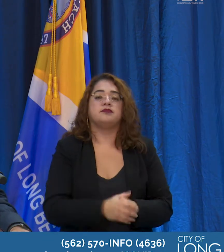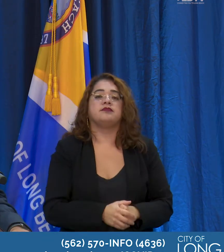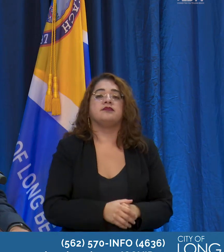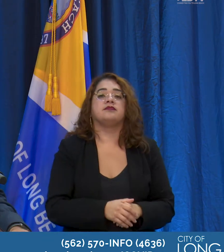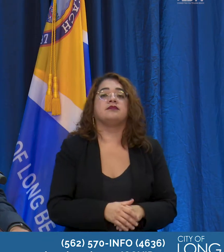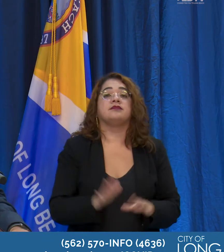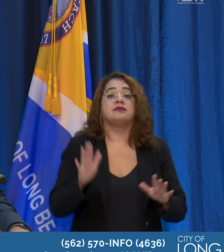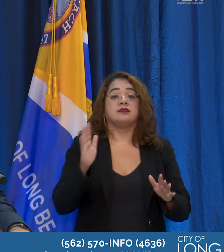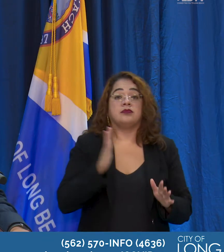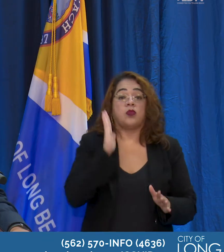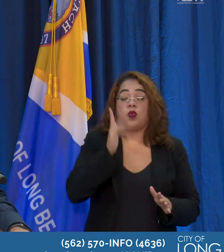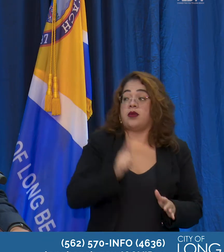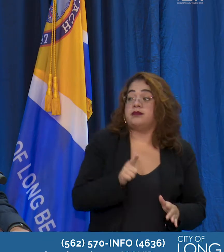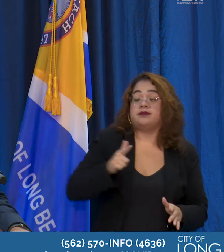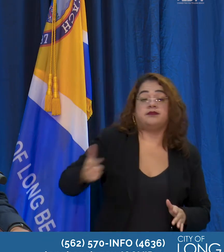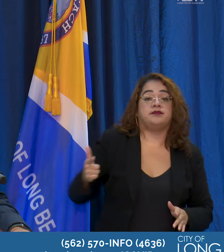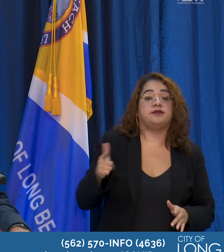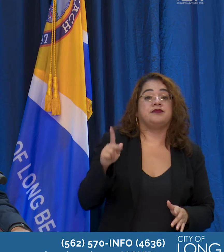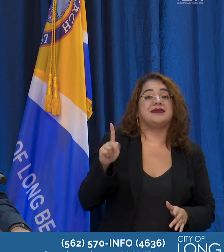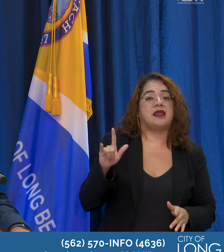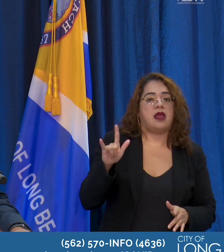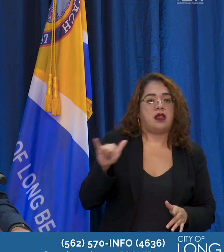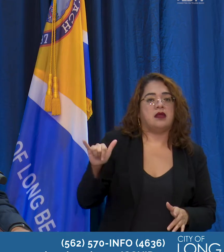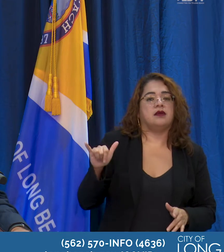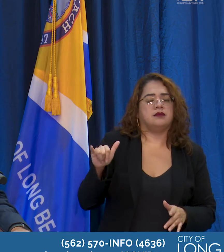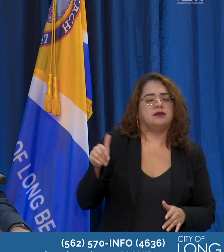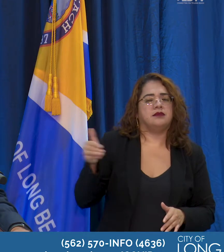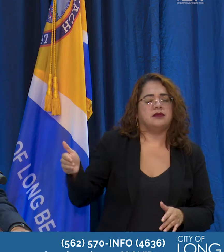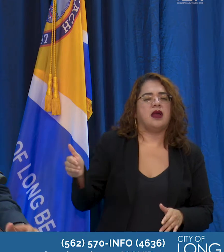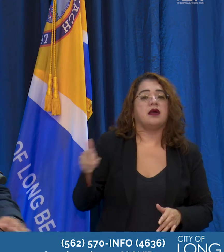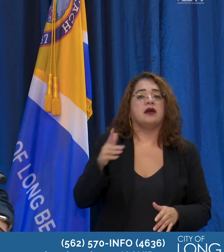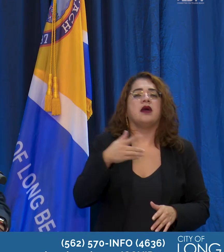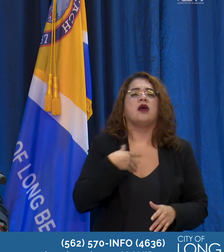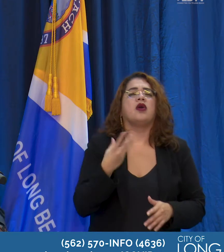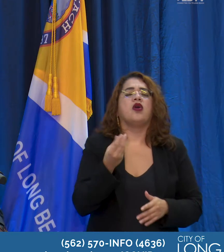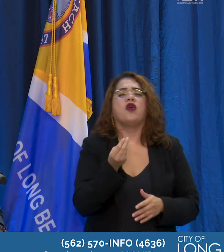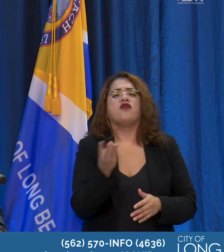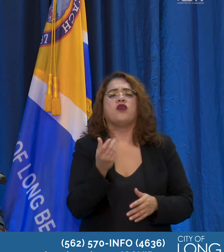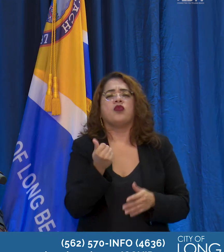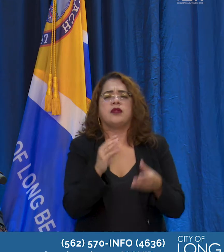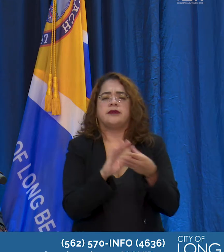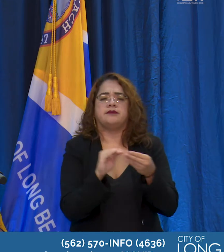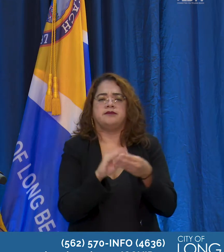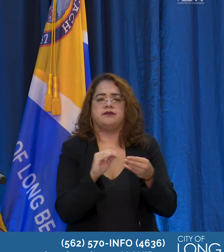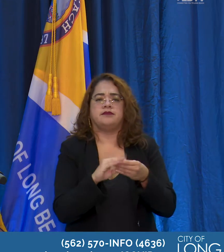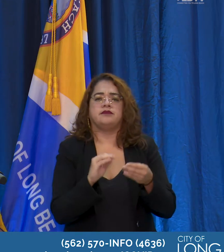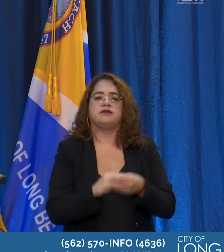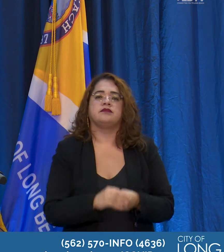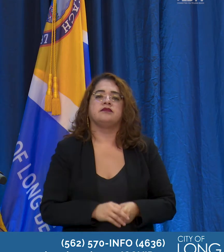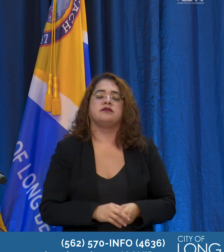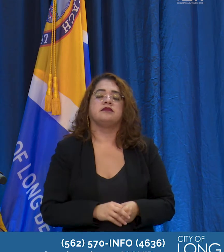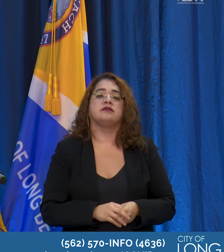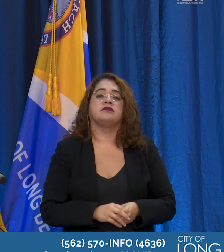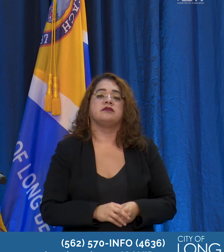our health department director, I do just have some, some other remarks. I wanna say that there is no question